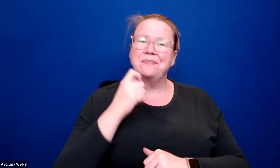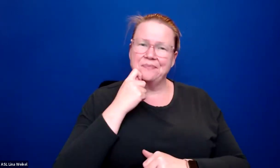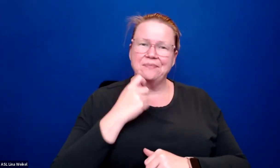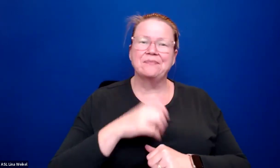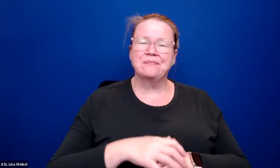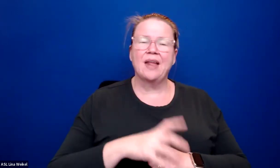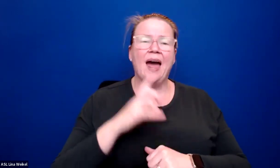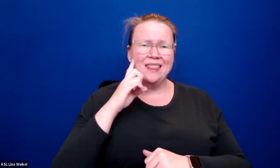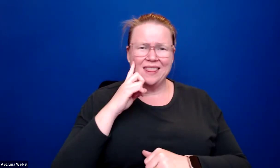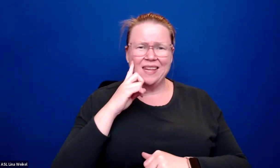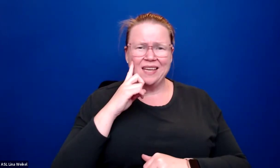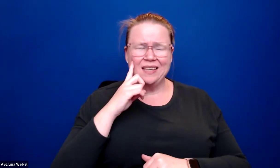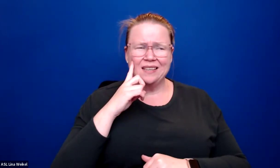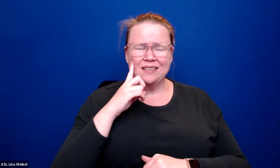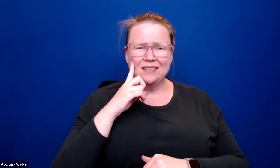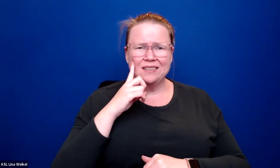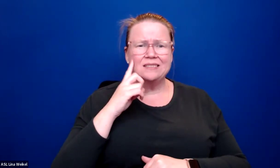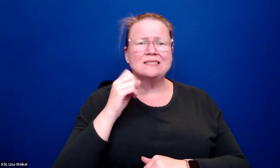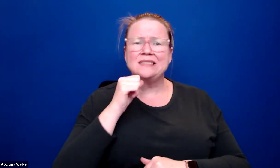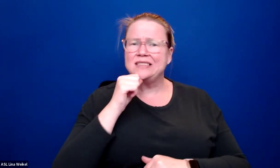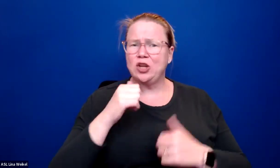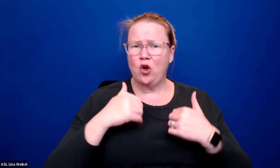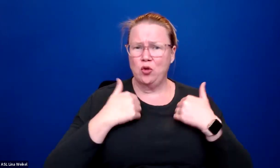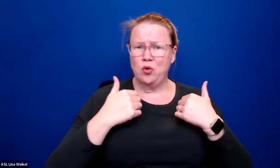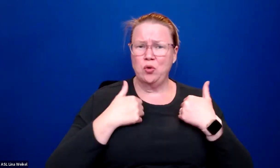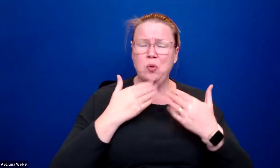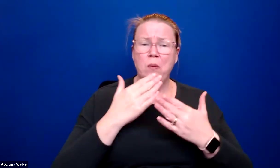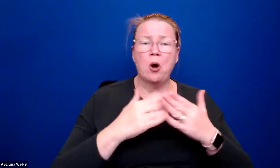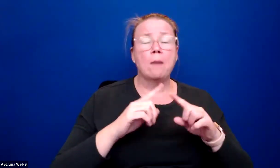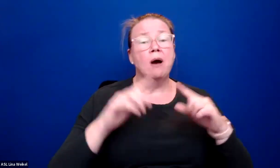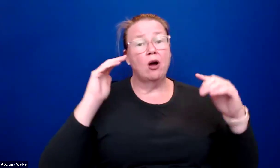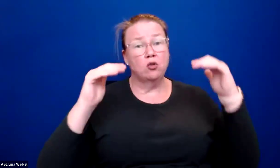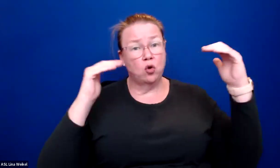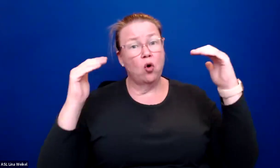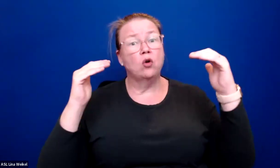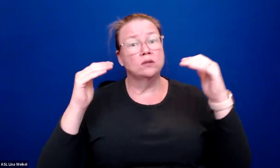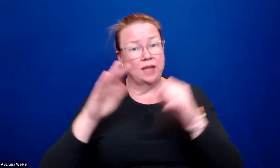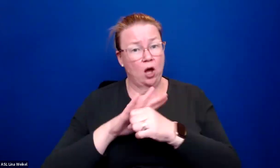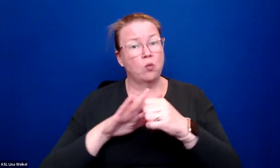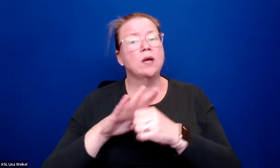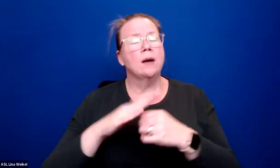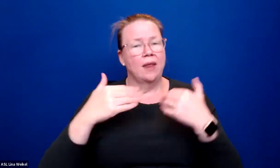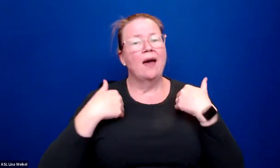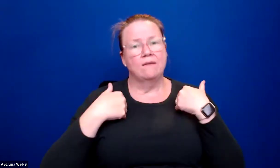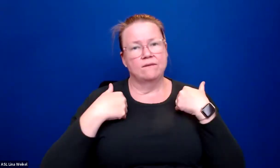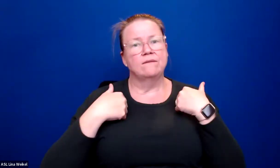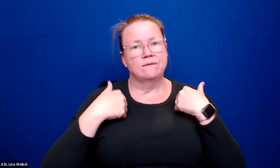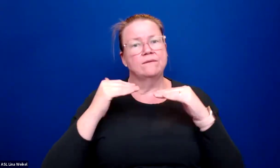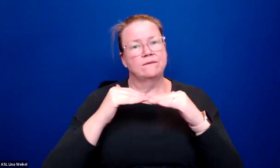Andy Padilla: I think I think not on the youth side, but on the adult side. Andy Padilla: we have a step. Andy Padilla: an equivalent connection.